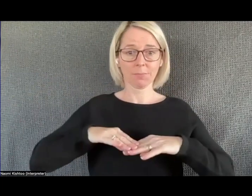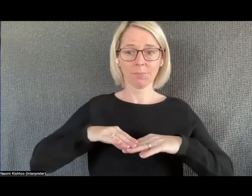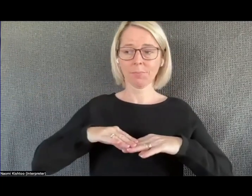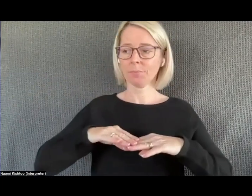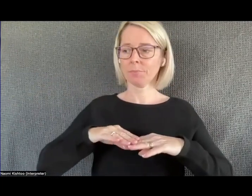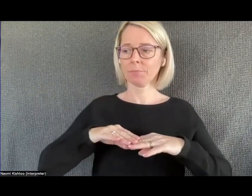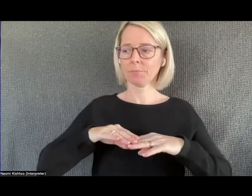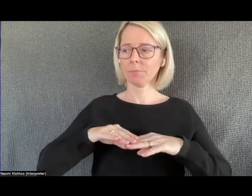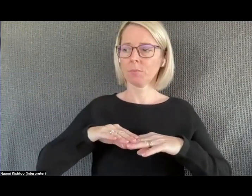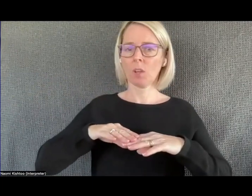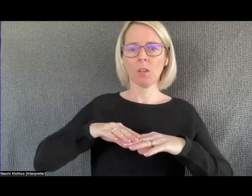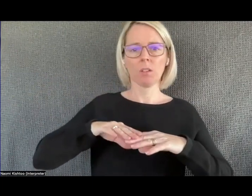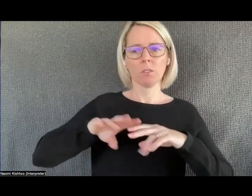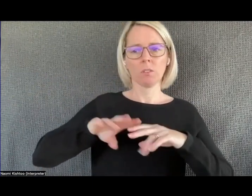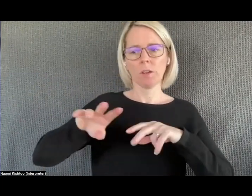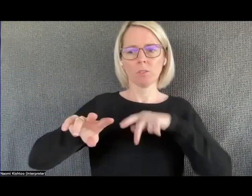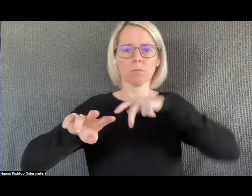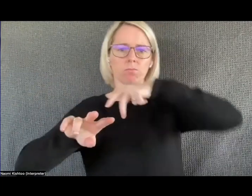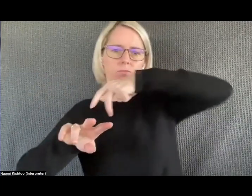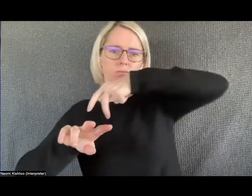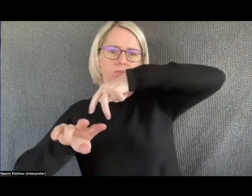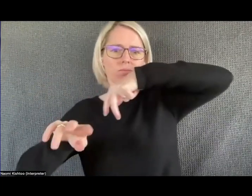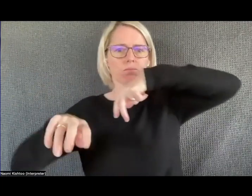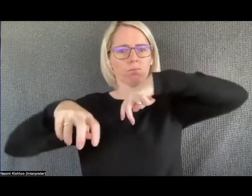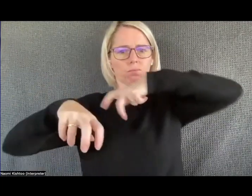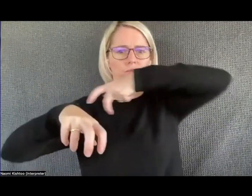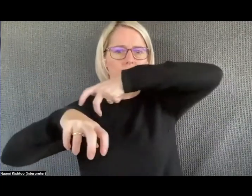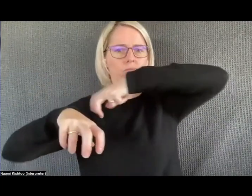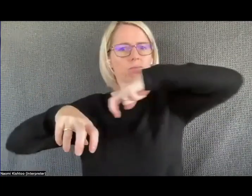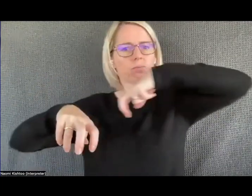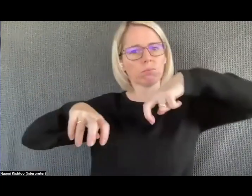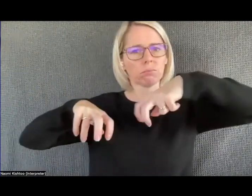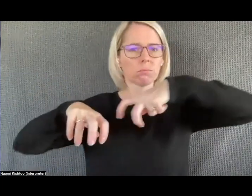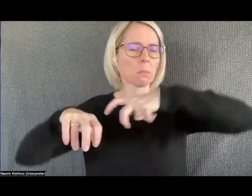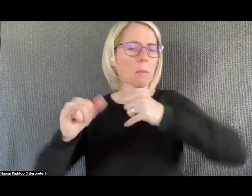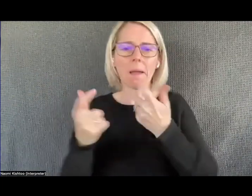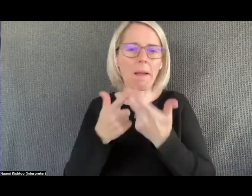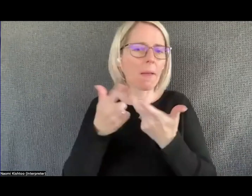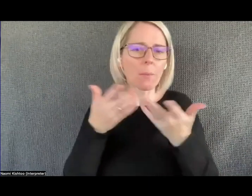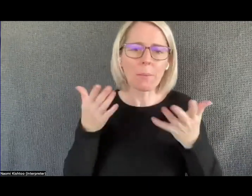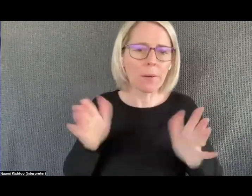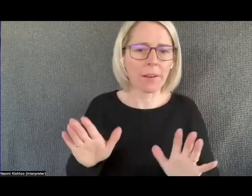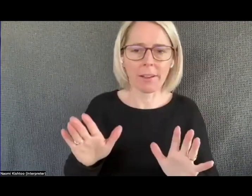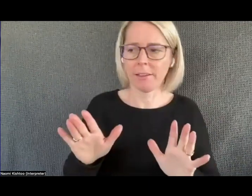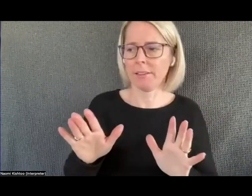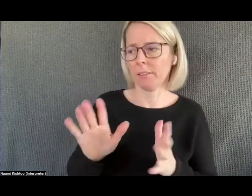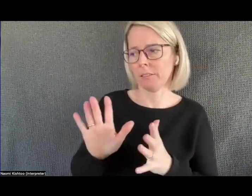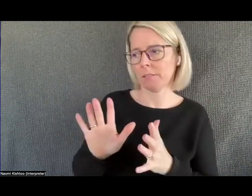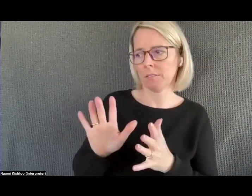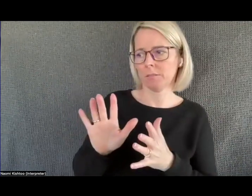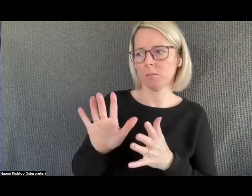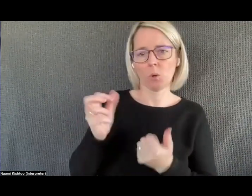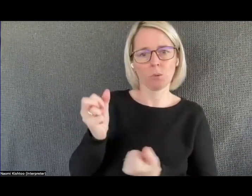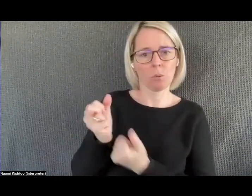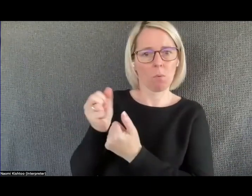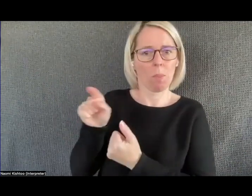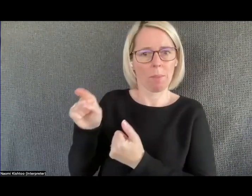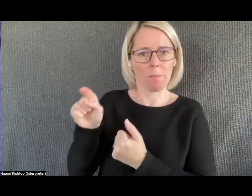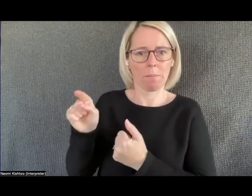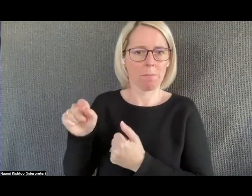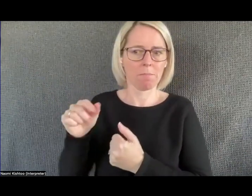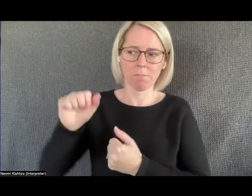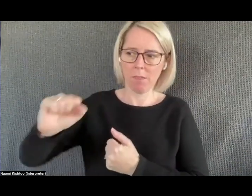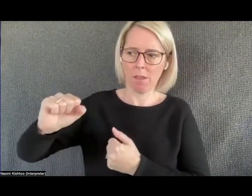be a way to incorporate that while they are still supported in their postural seating.